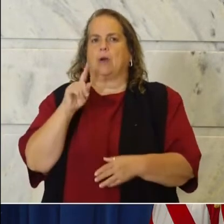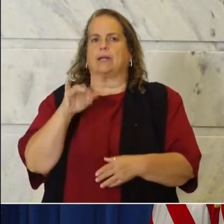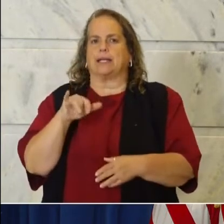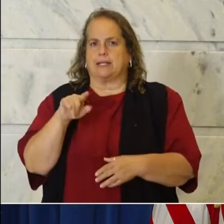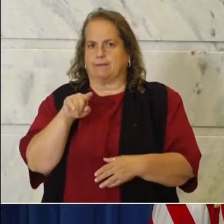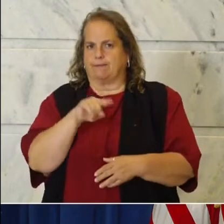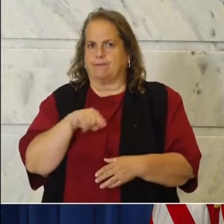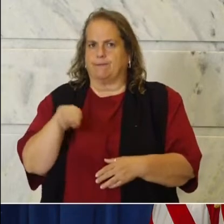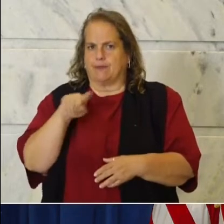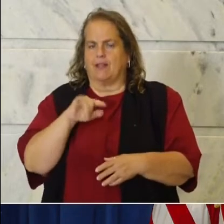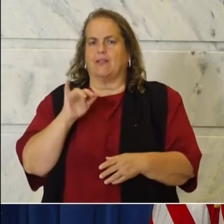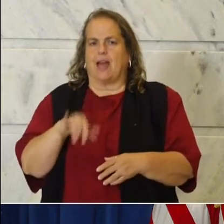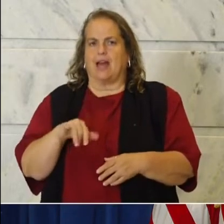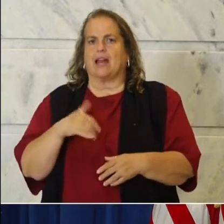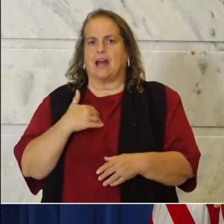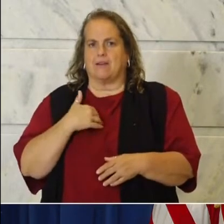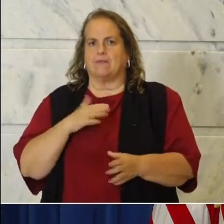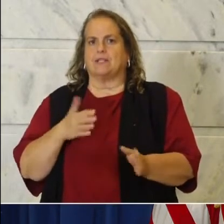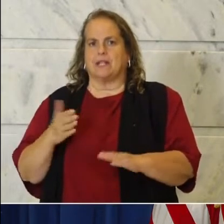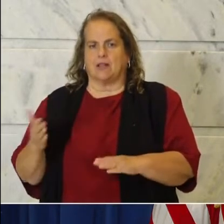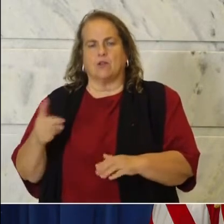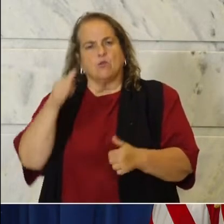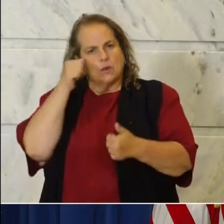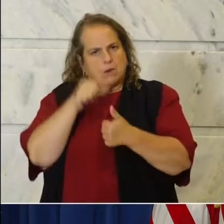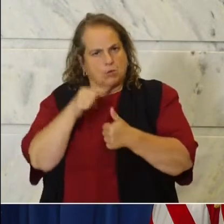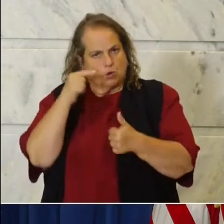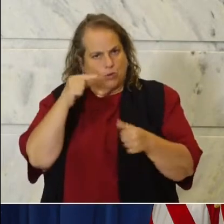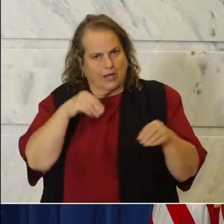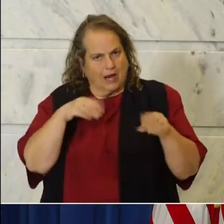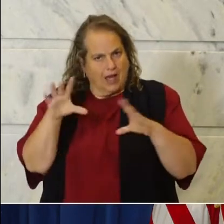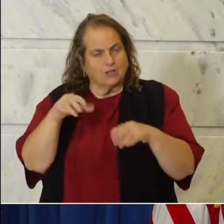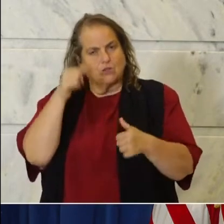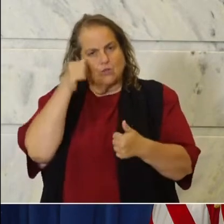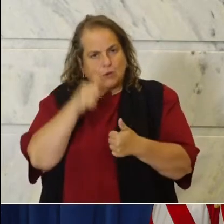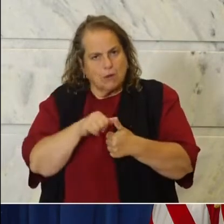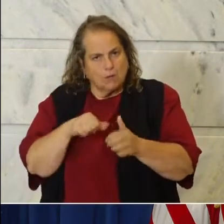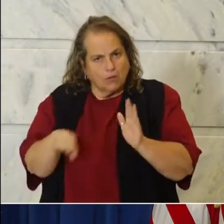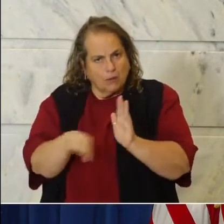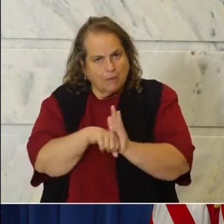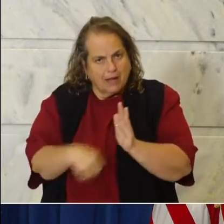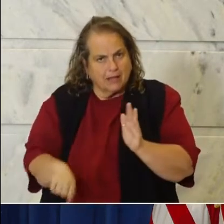loss. Let's remember those green lights. Let's remember those bills at 10 a.m.